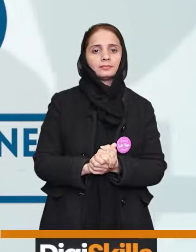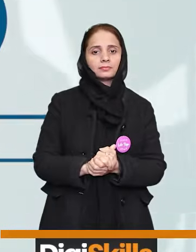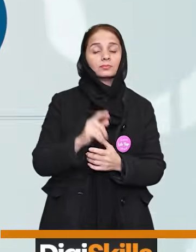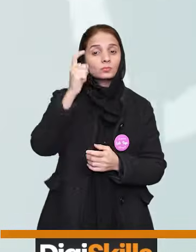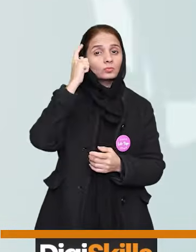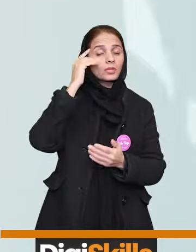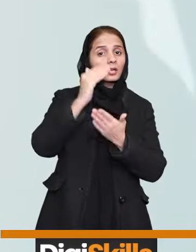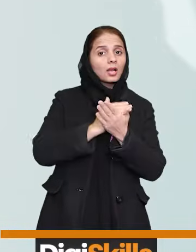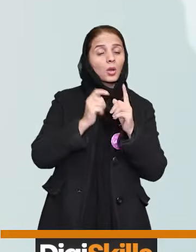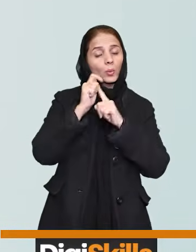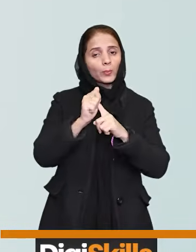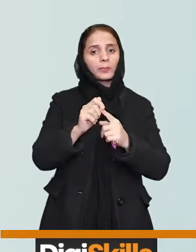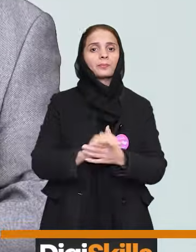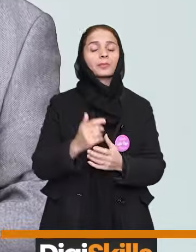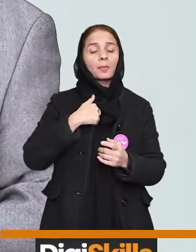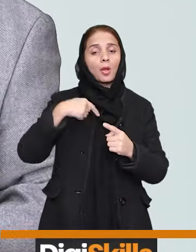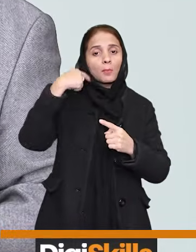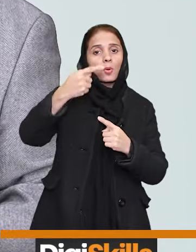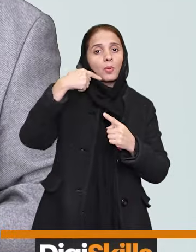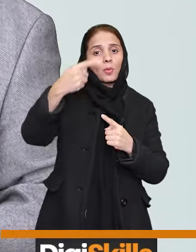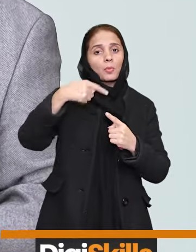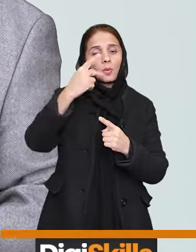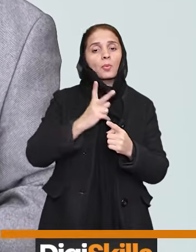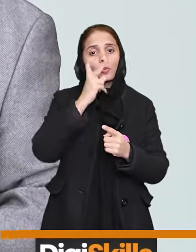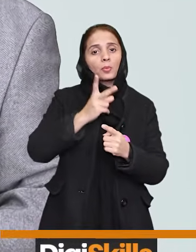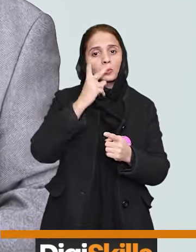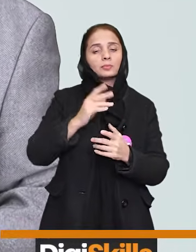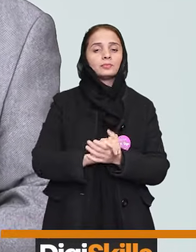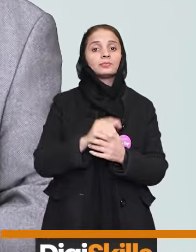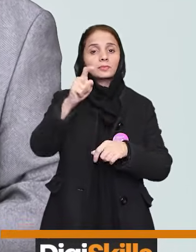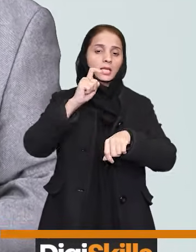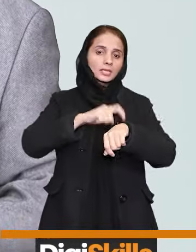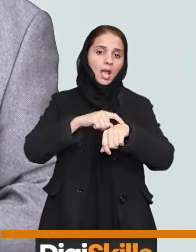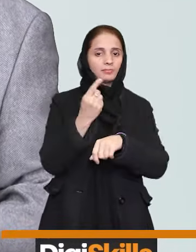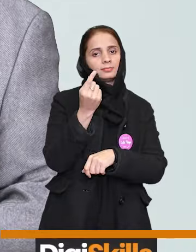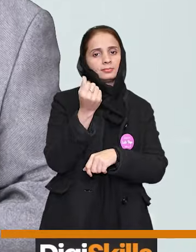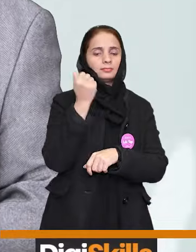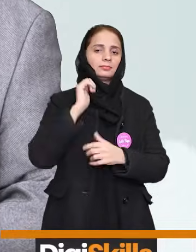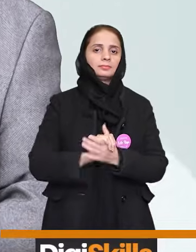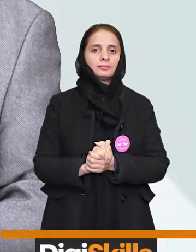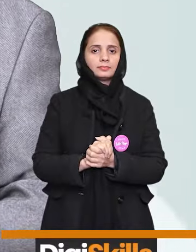Always remember as I have been saying this repeatedly that ‘time is money’.